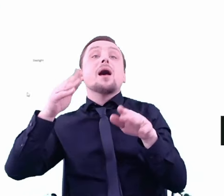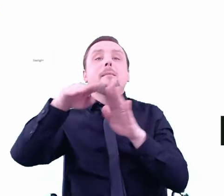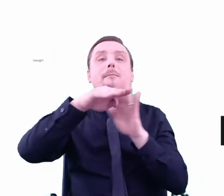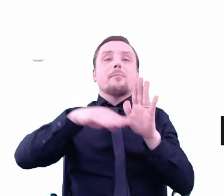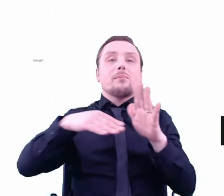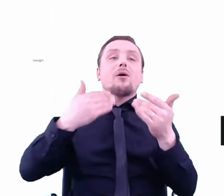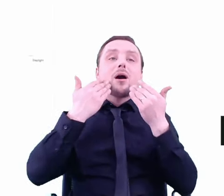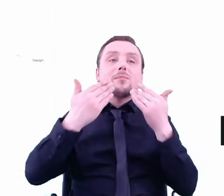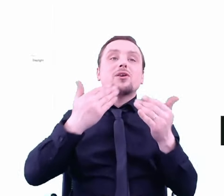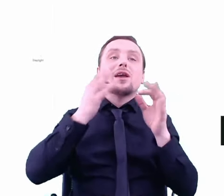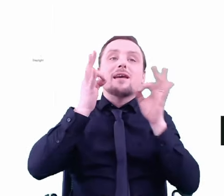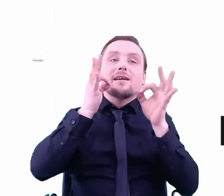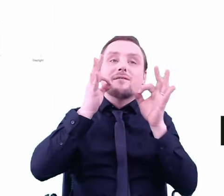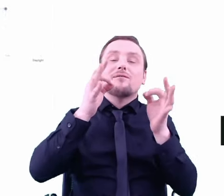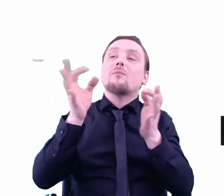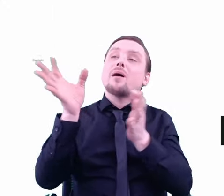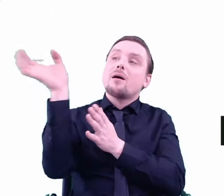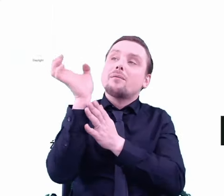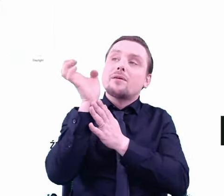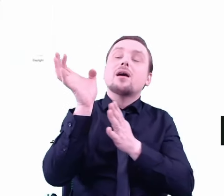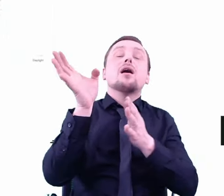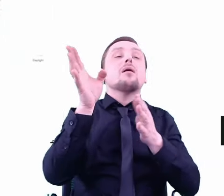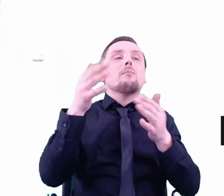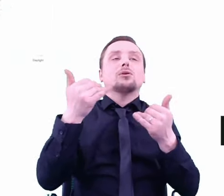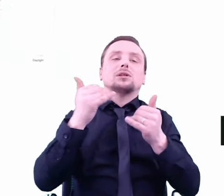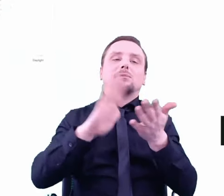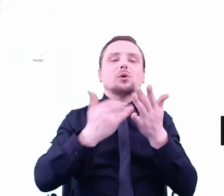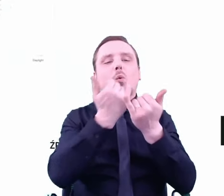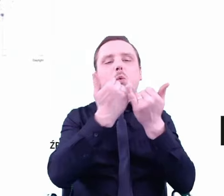generates an infinite number of functional plans.